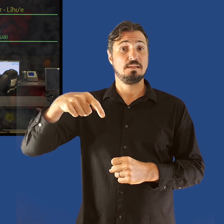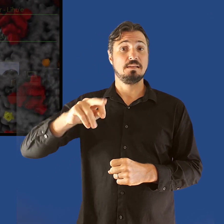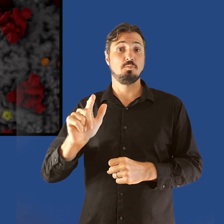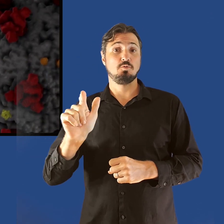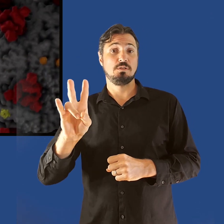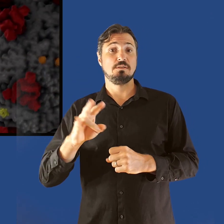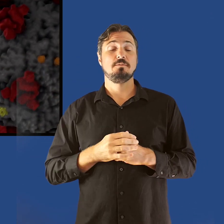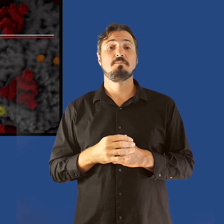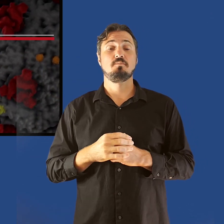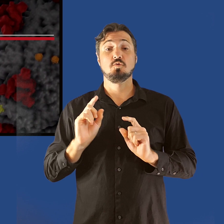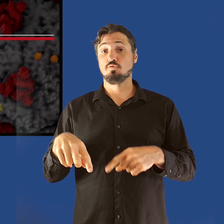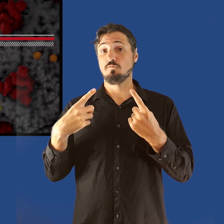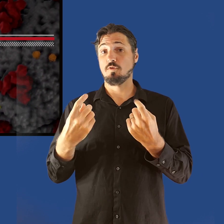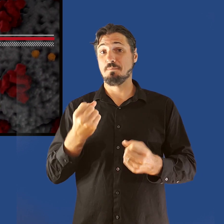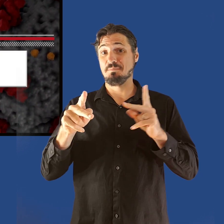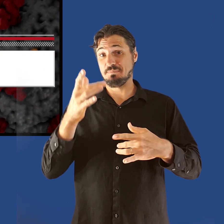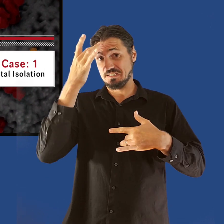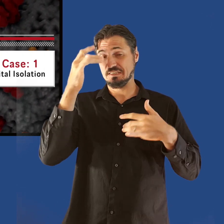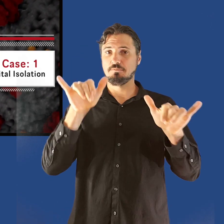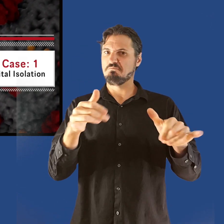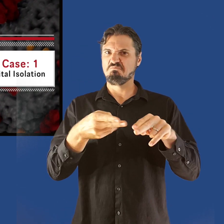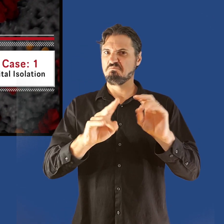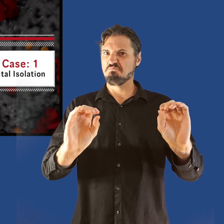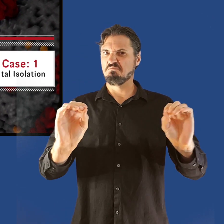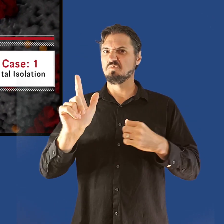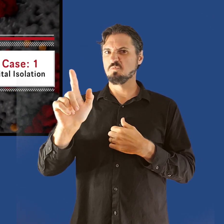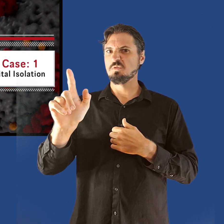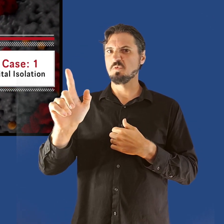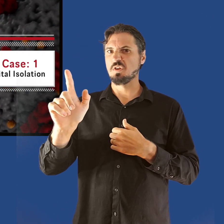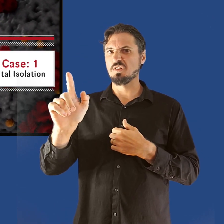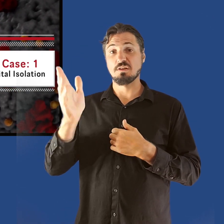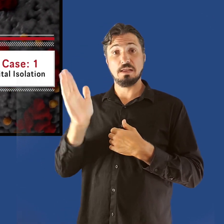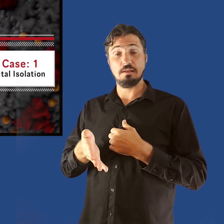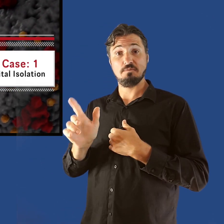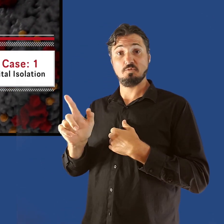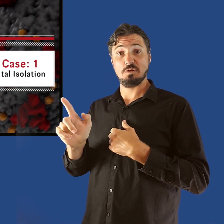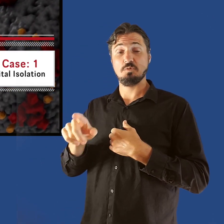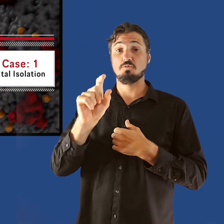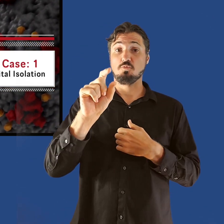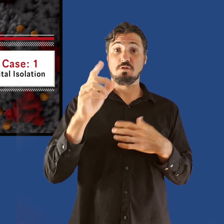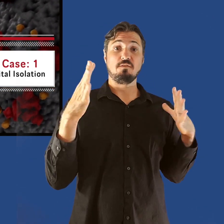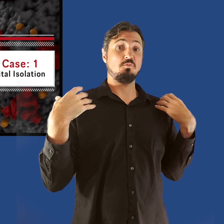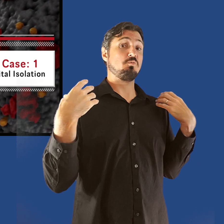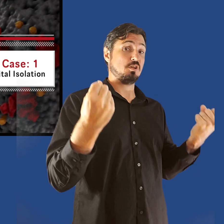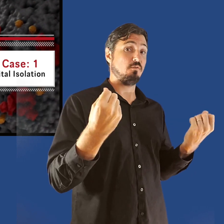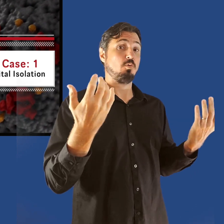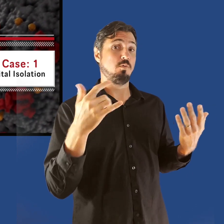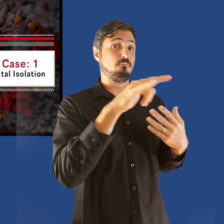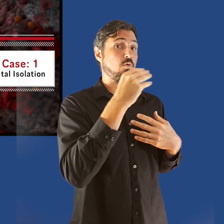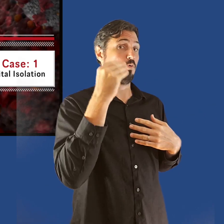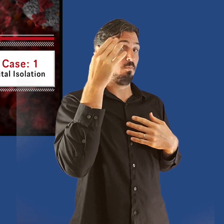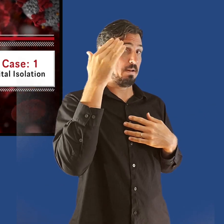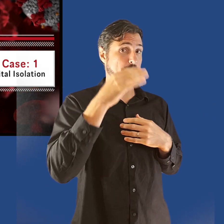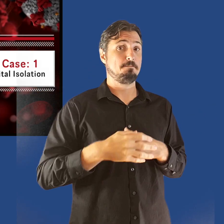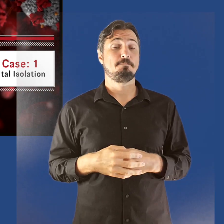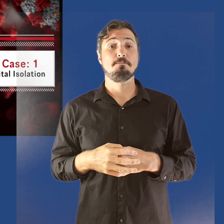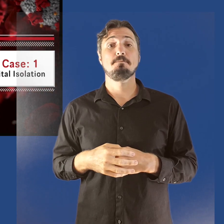The number of total confirmed cases still remains at 21. Of those 21 cases, 20 individuals have now recovered or returned to their home on the mainland.